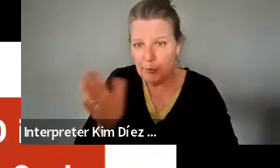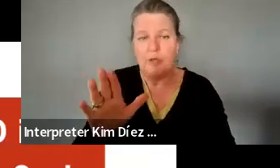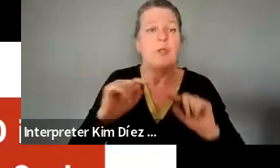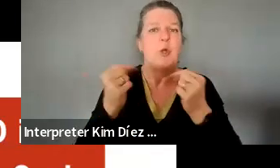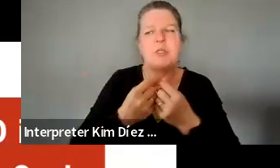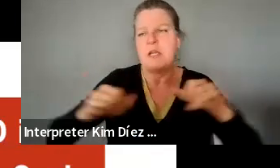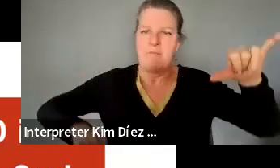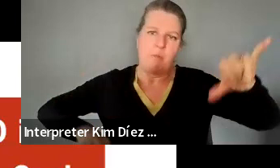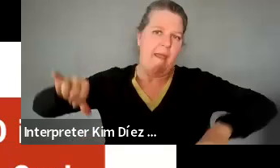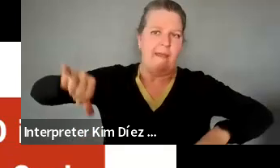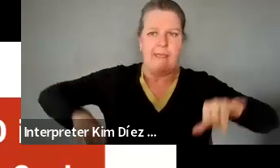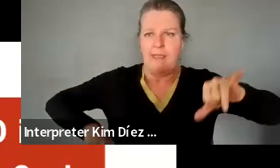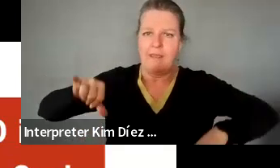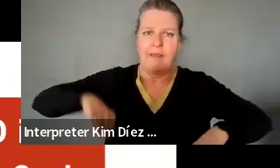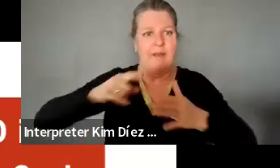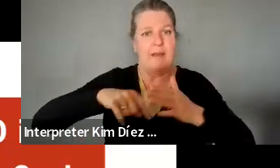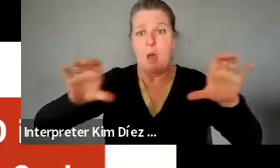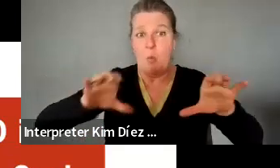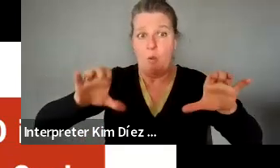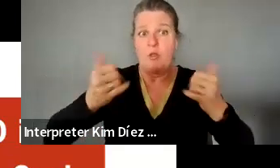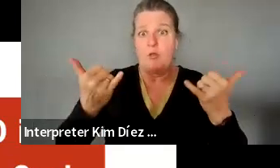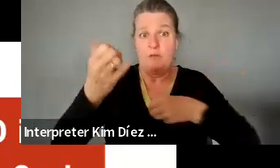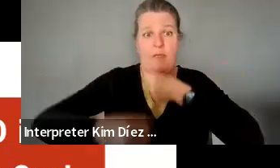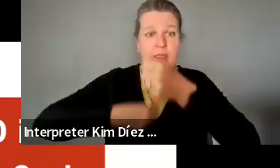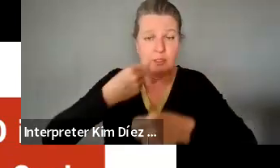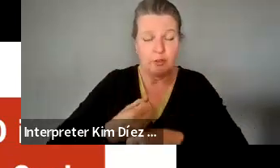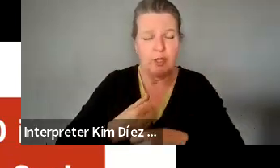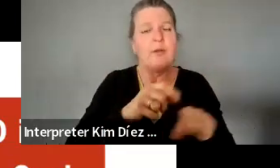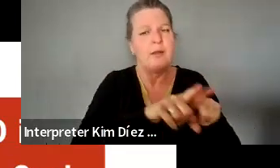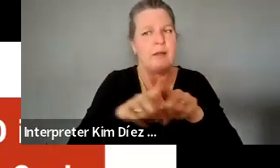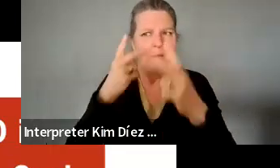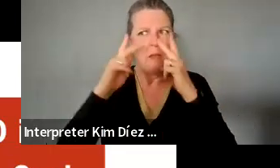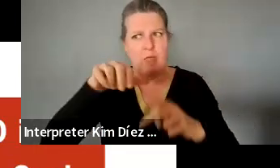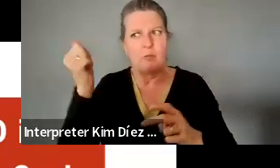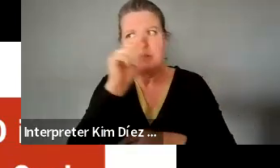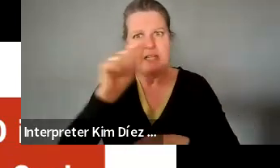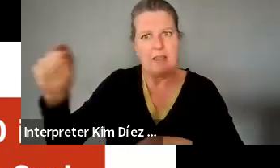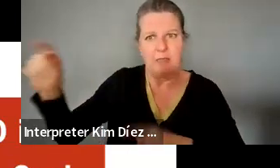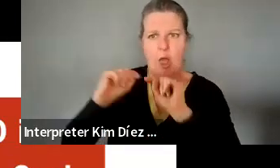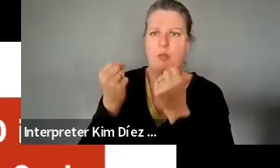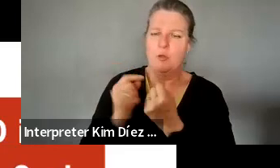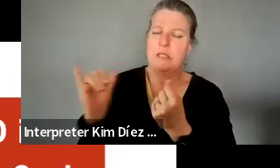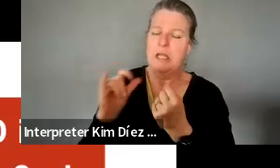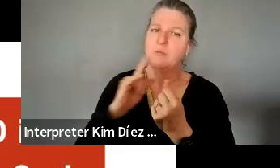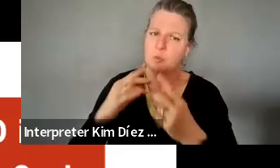but they'll see all of the other teams. It's really, really a moving hour and a half.